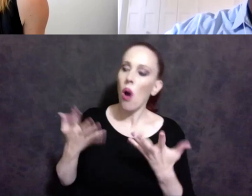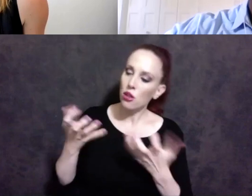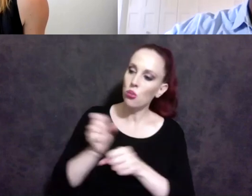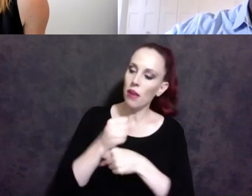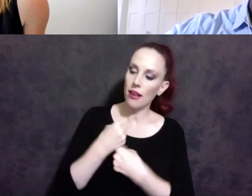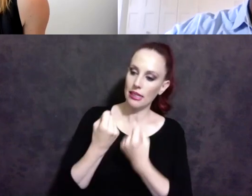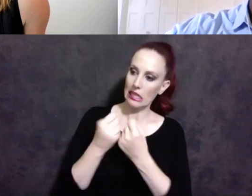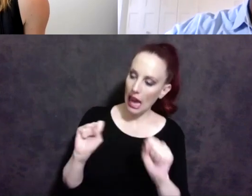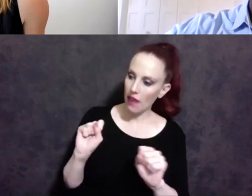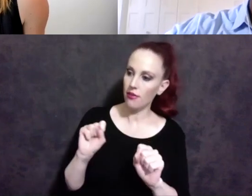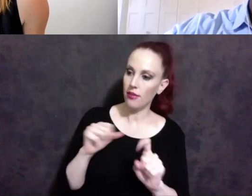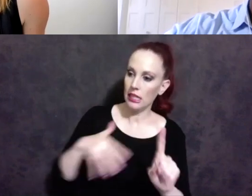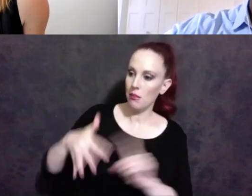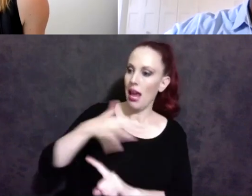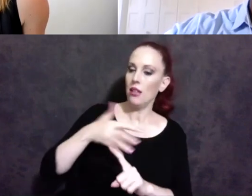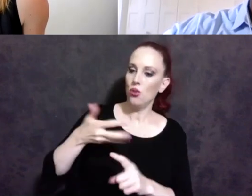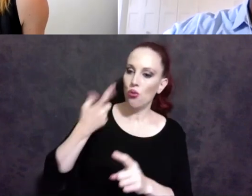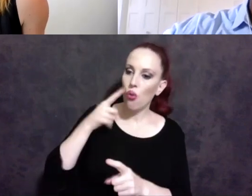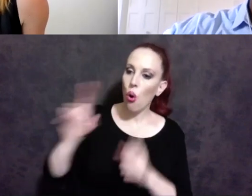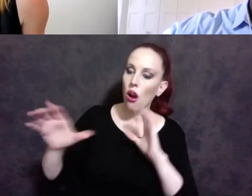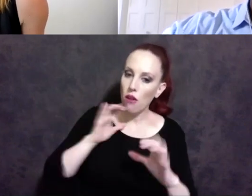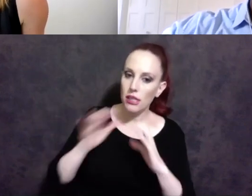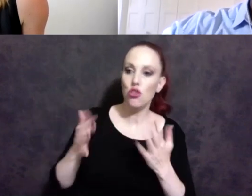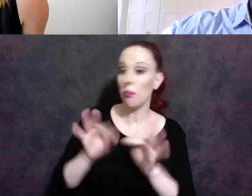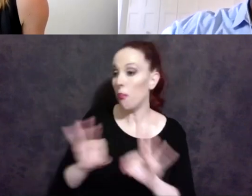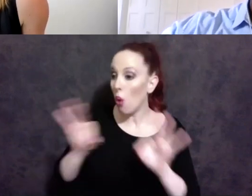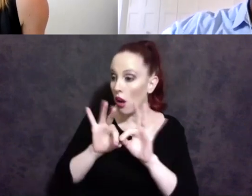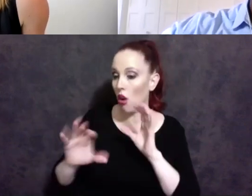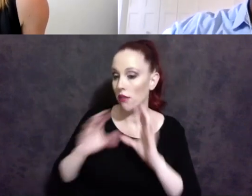safe space to have conversations, important conversations about this right now?